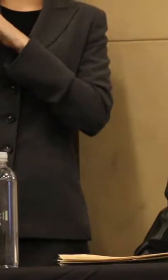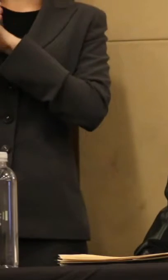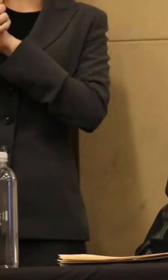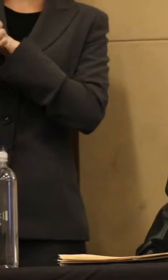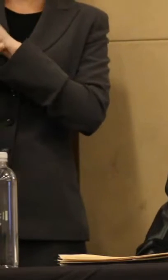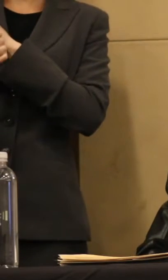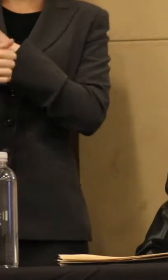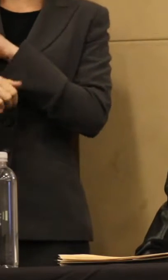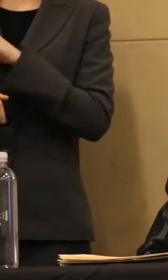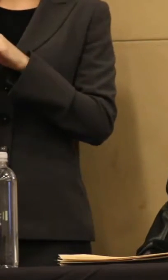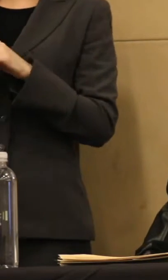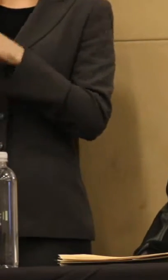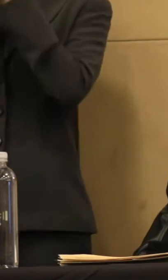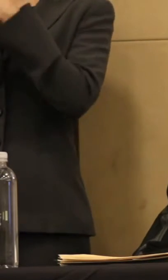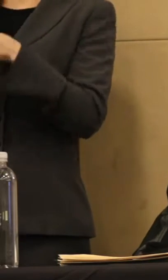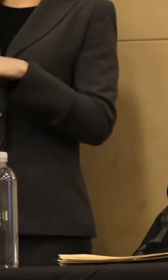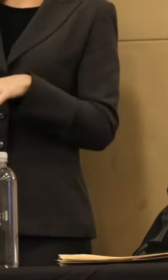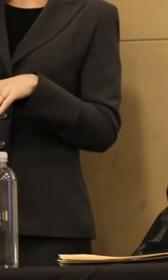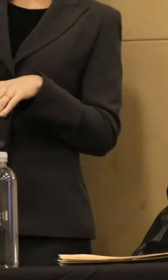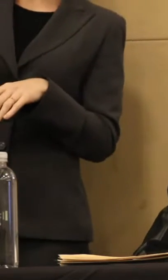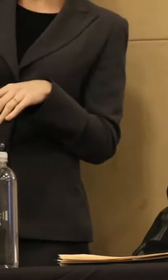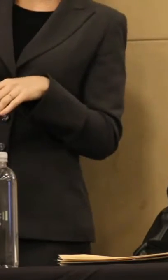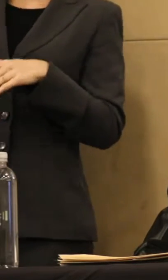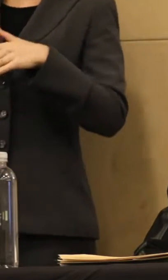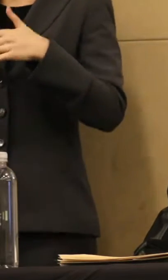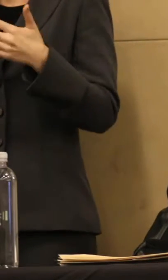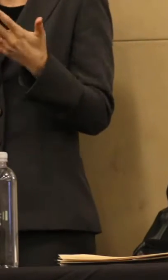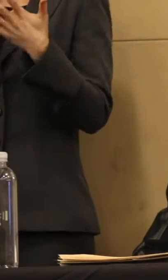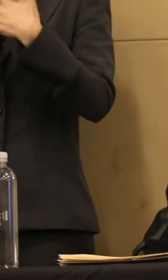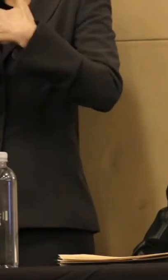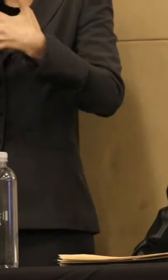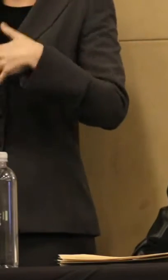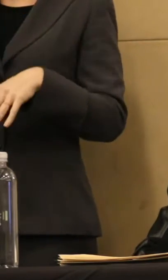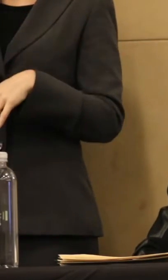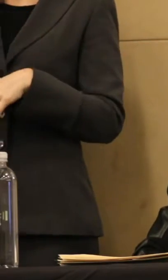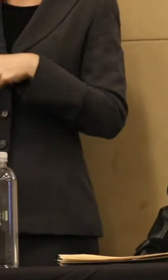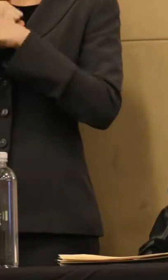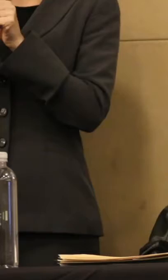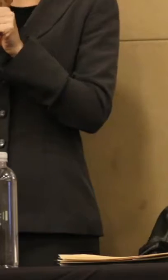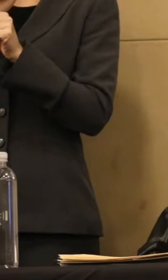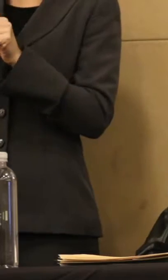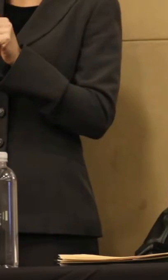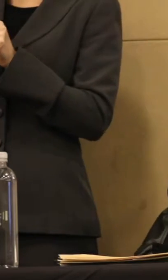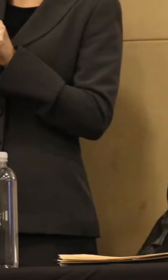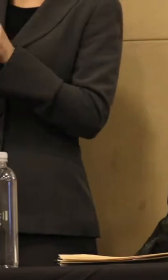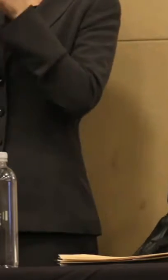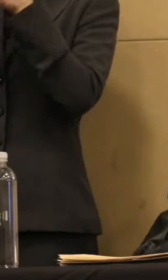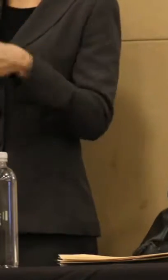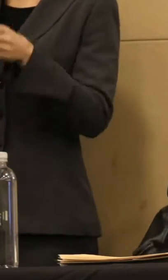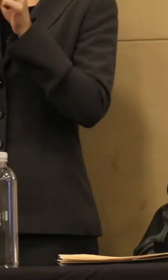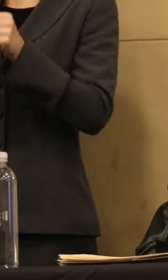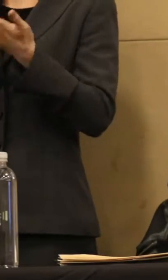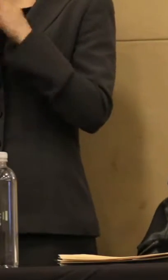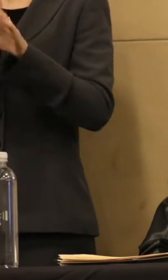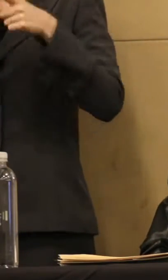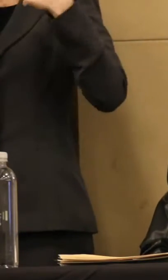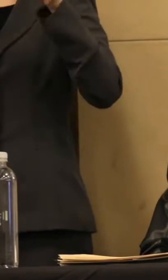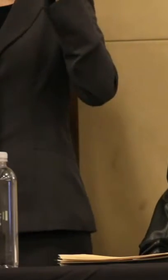a disability and be able to make sure that person is successful, getting through the